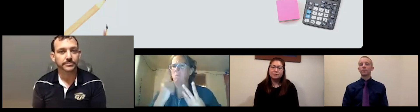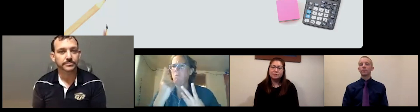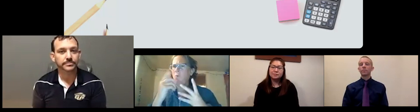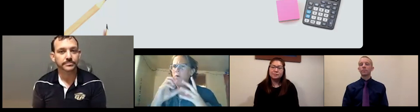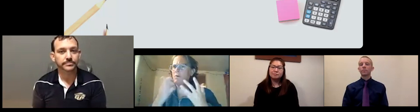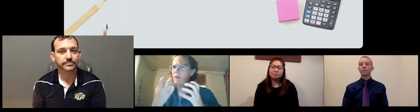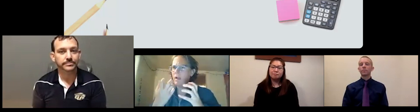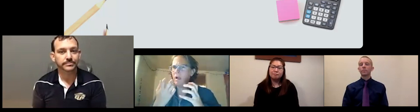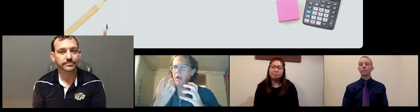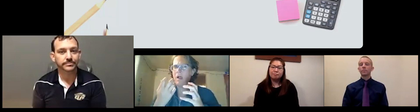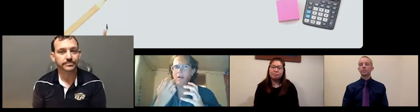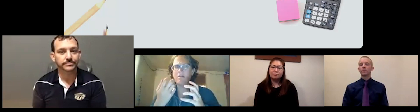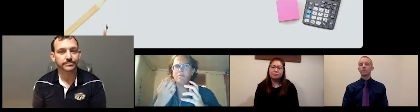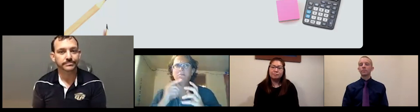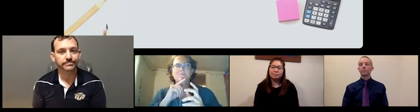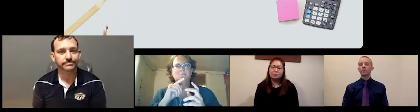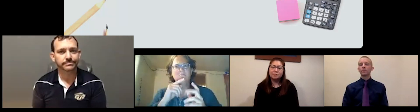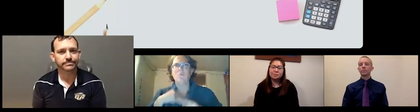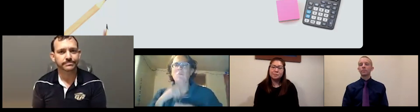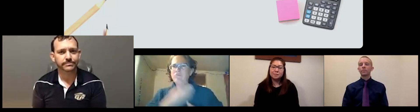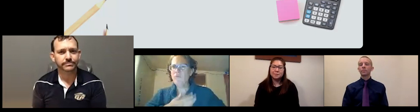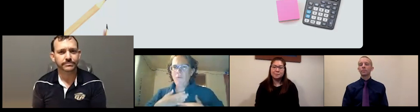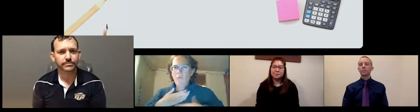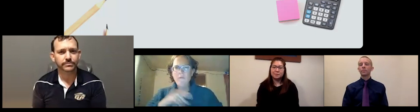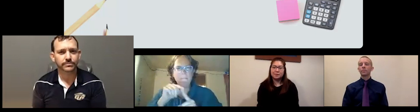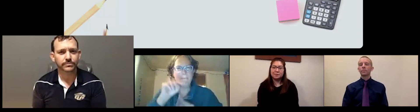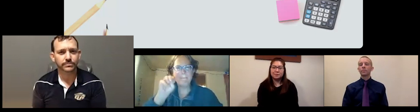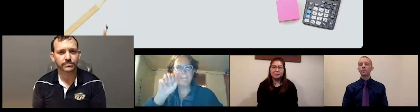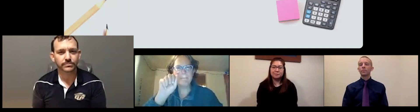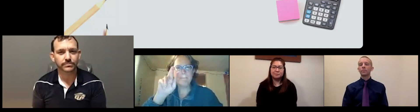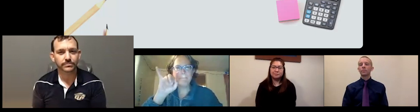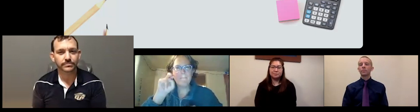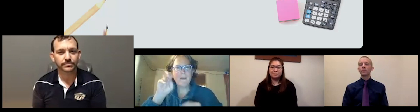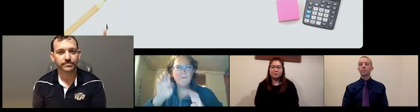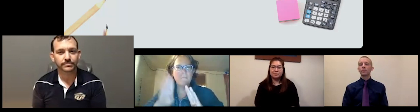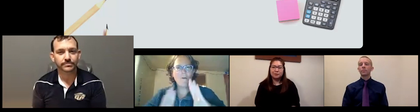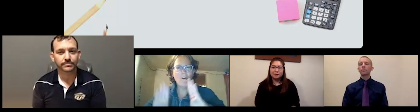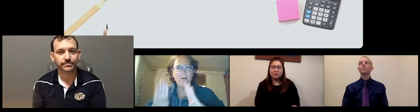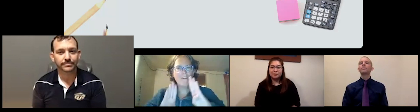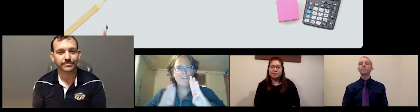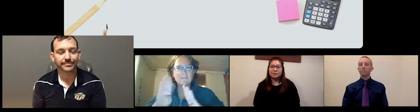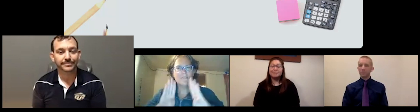but one class I enjoyed was Marine Biology.